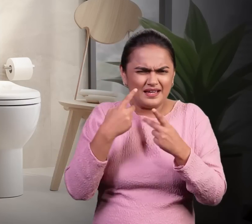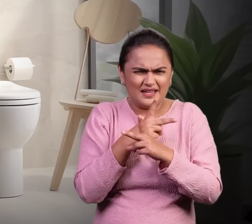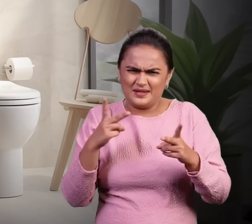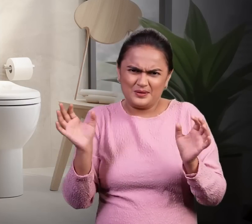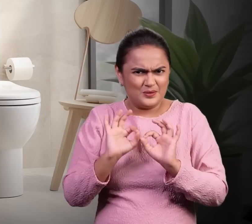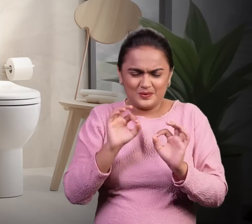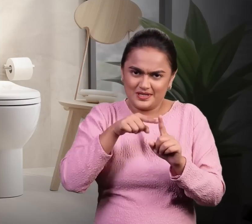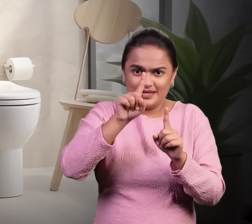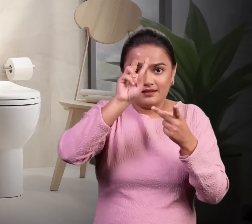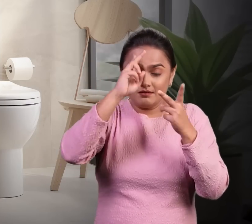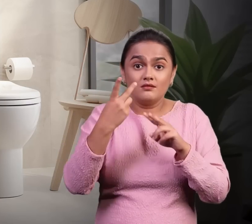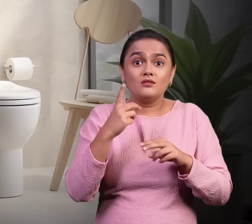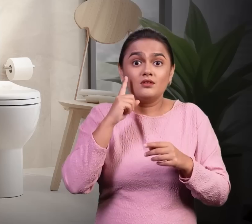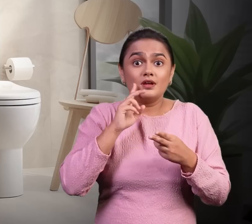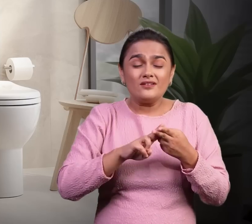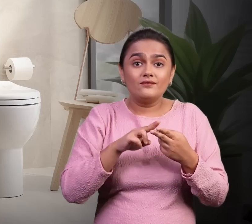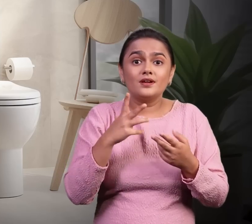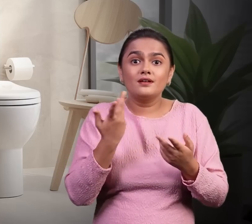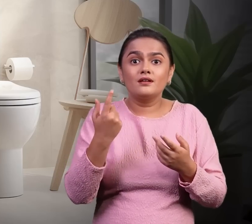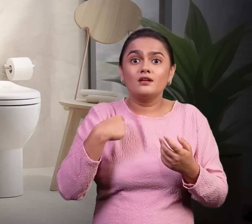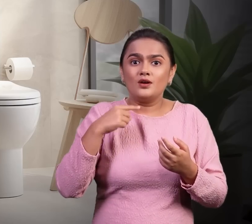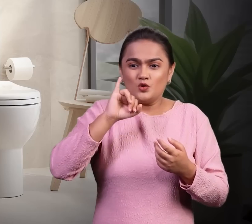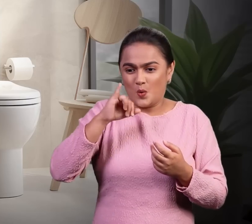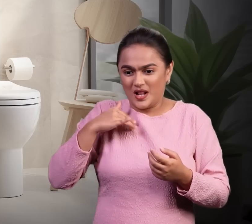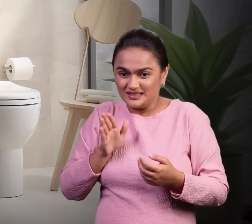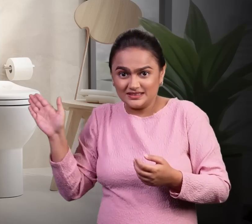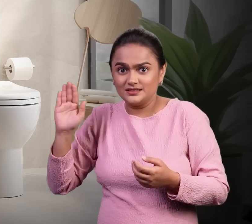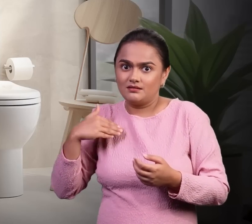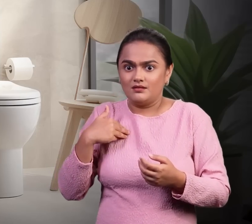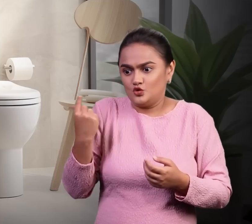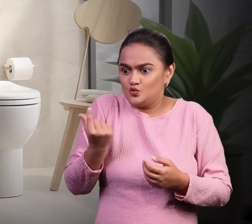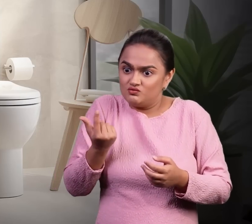There is a misconception that sharing washrooms